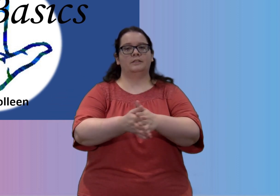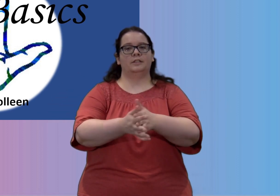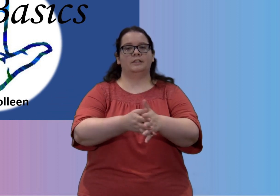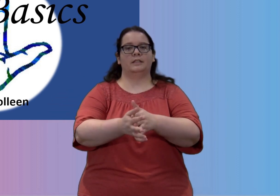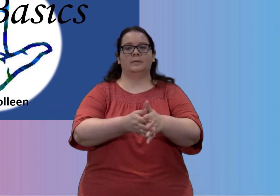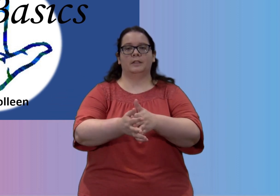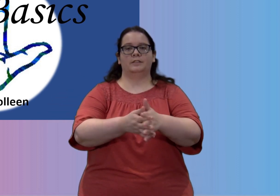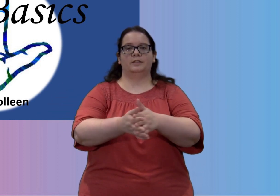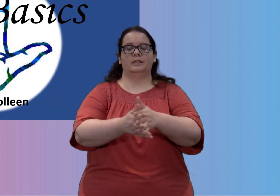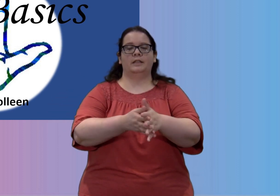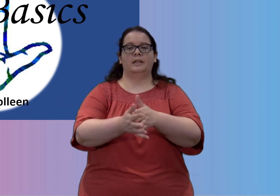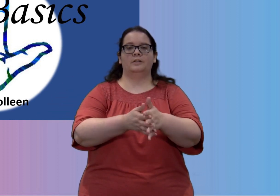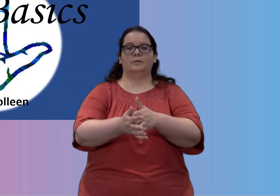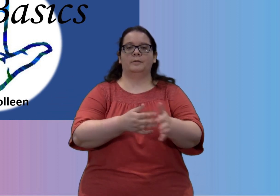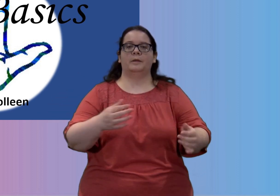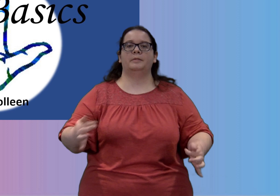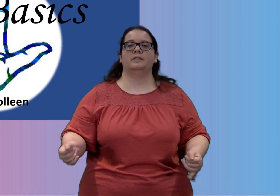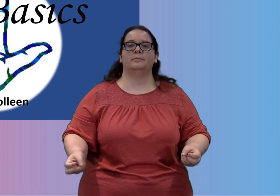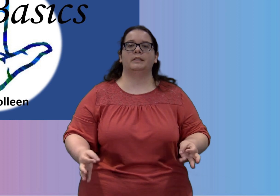just to get the blood circulating and to warm them up a little bit.